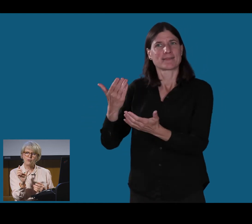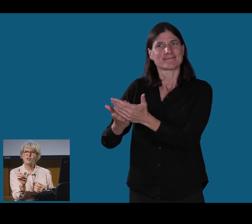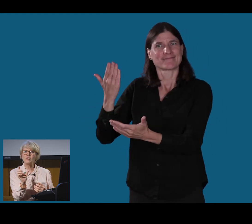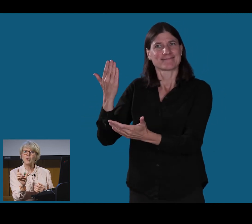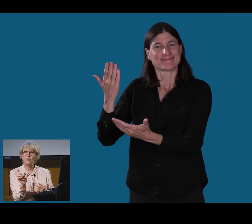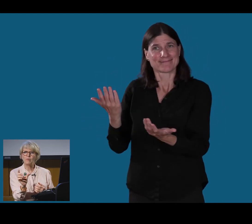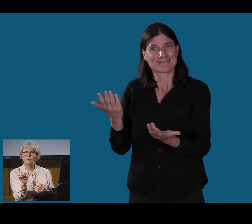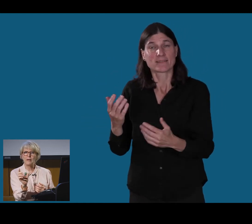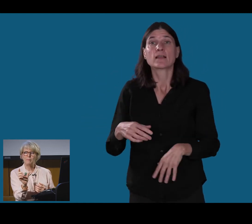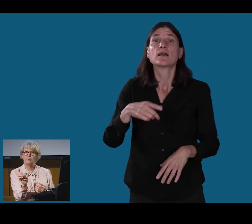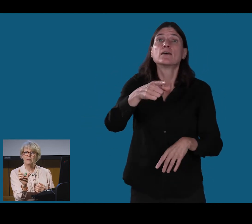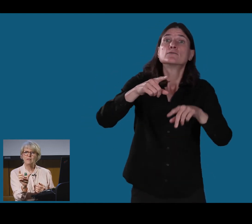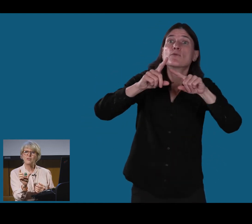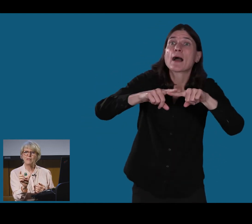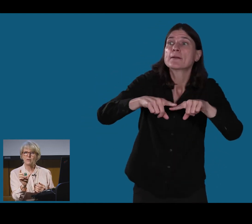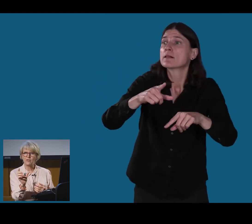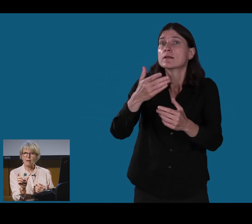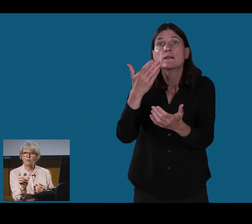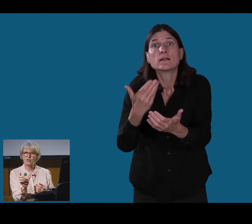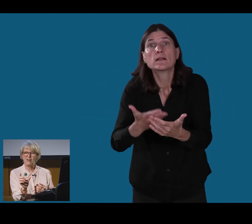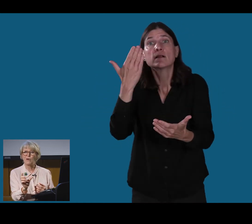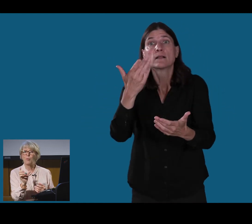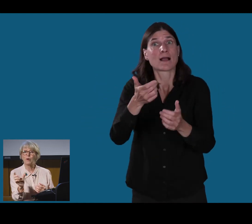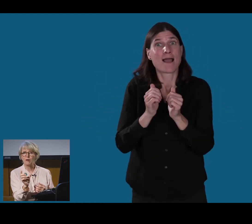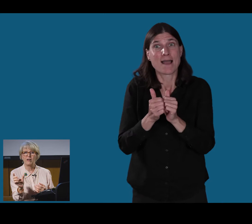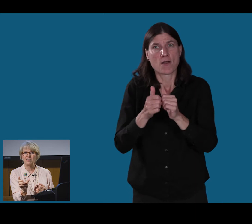But you should just know that reliability needs to be established and reported on in